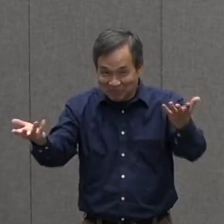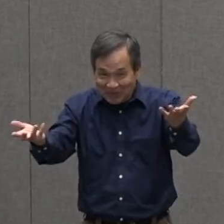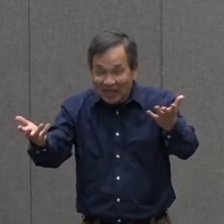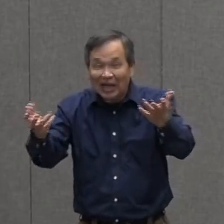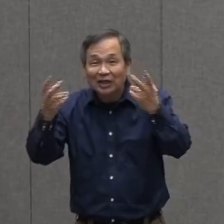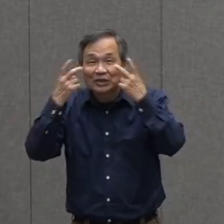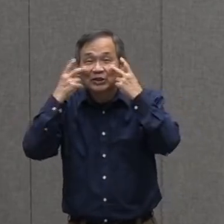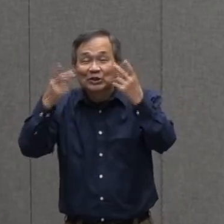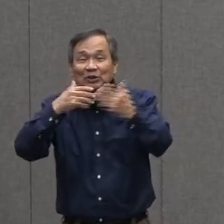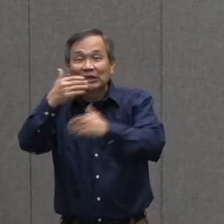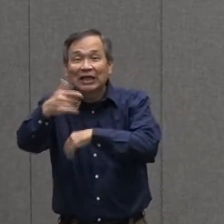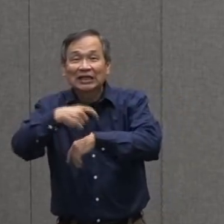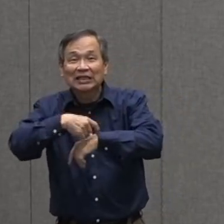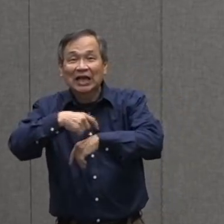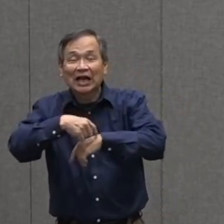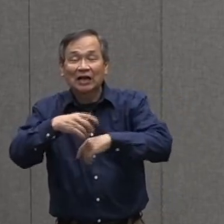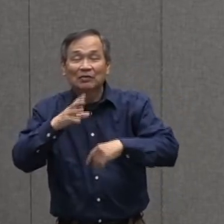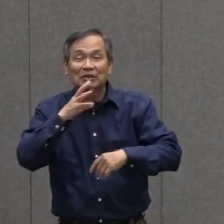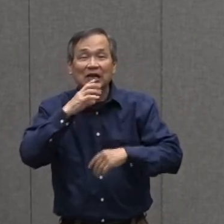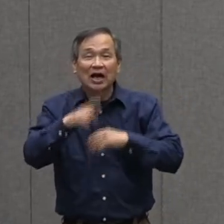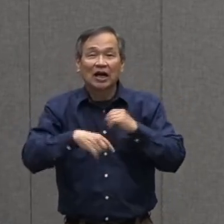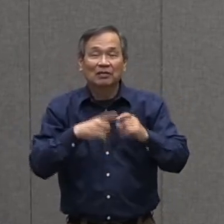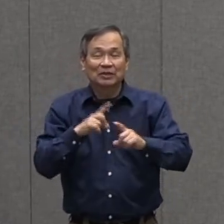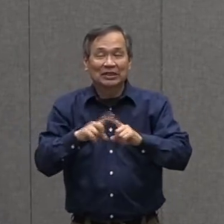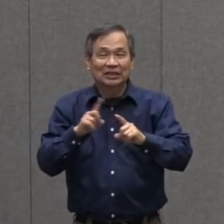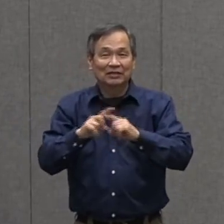as we continue to talk about our types of nouns.